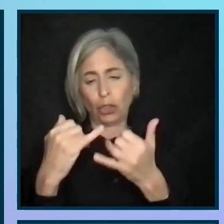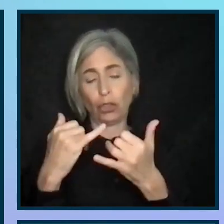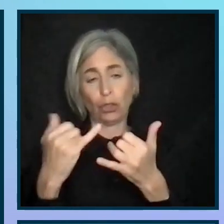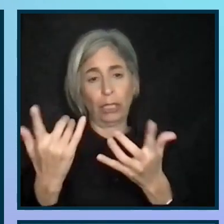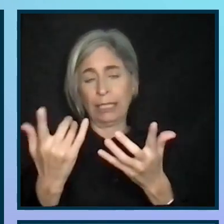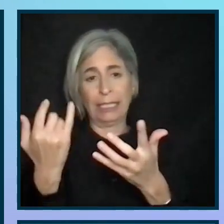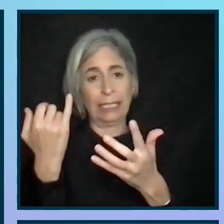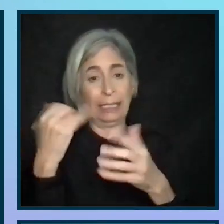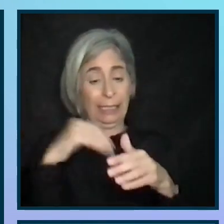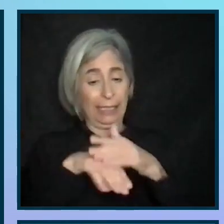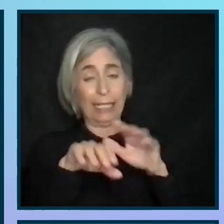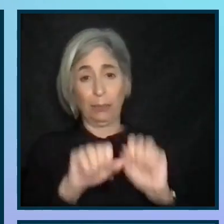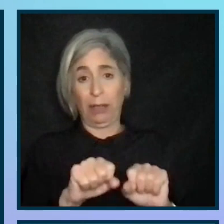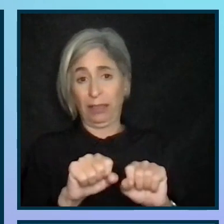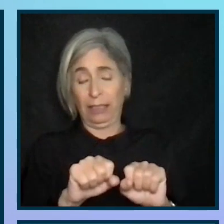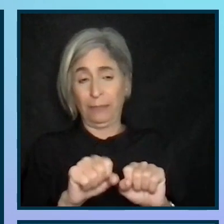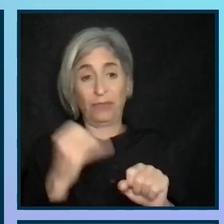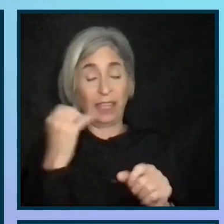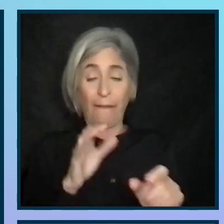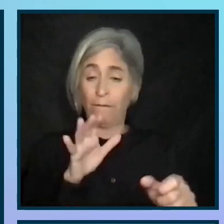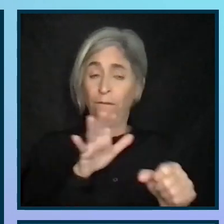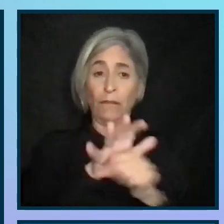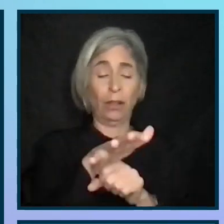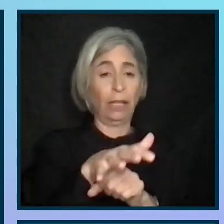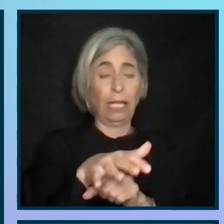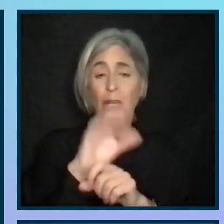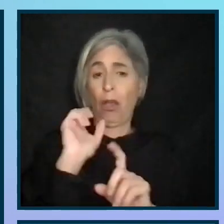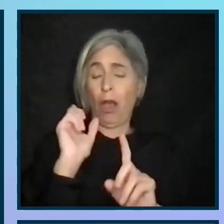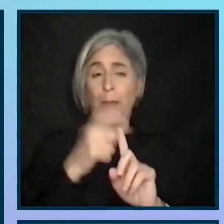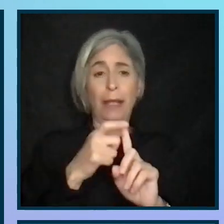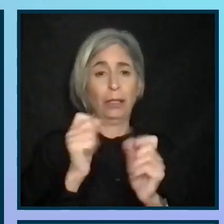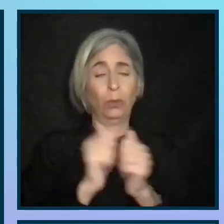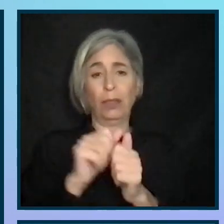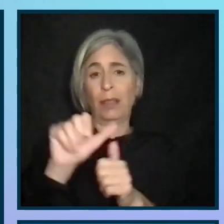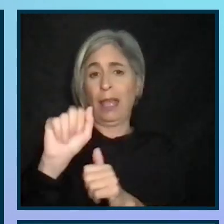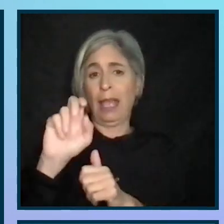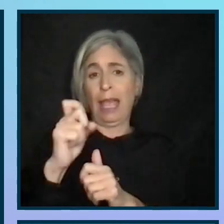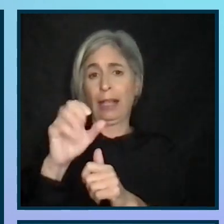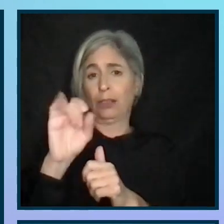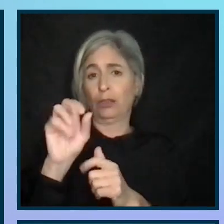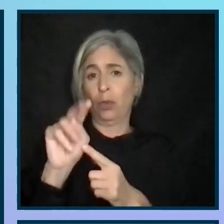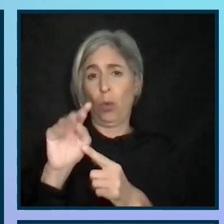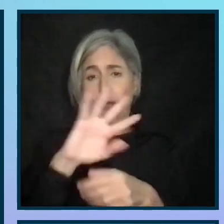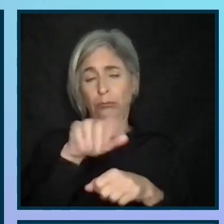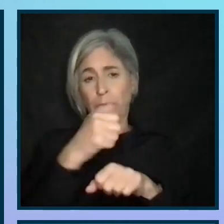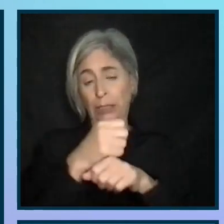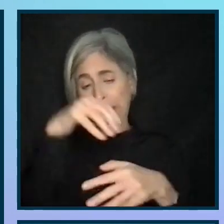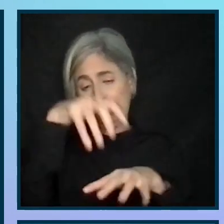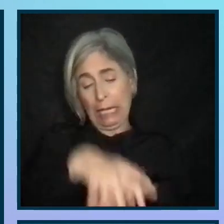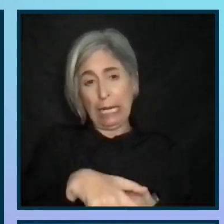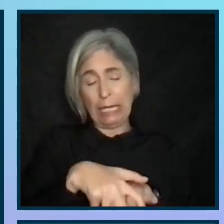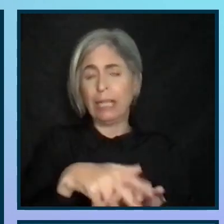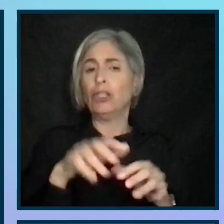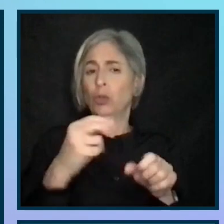Now if you've got a fully automated regression suite with Ax-core built into it, you can use that to generate your data for your report.